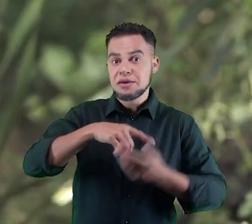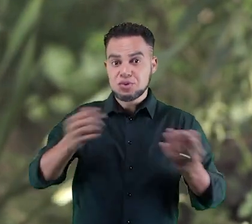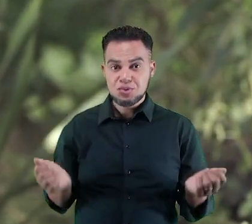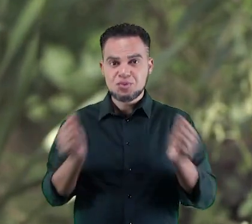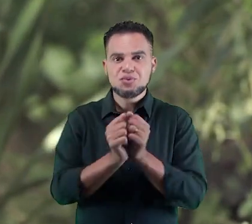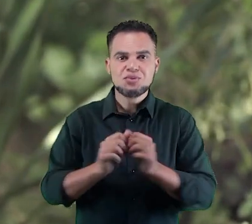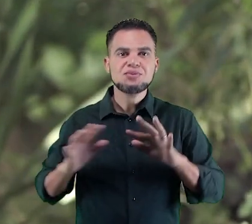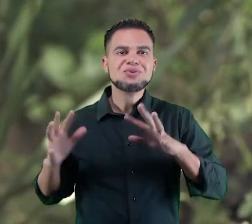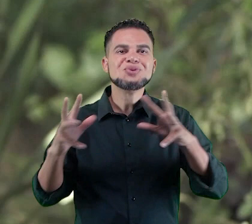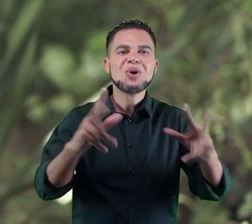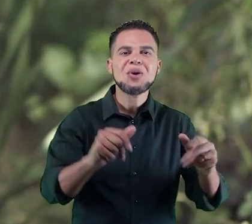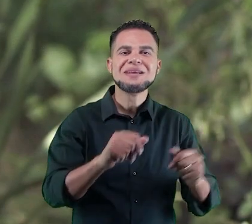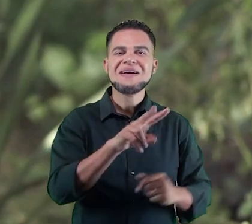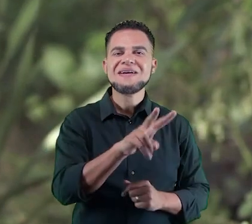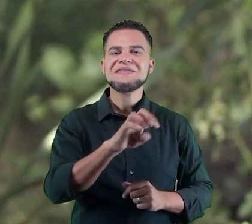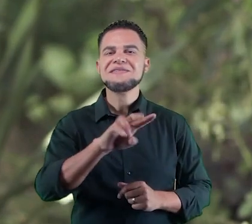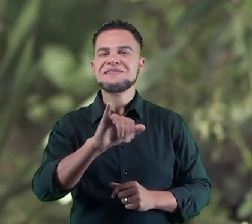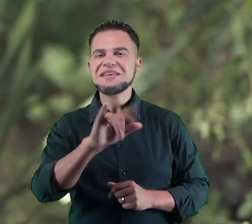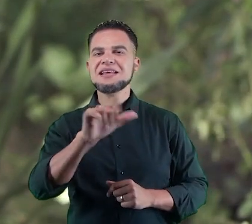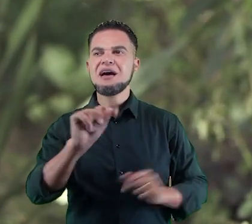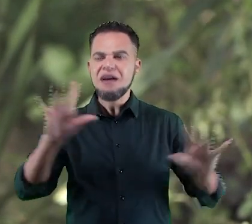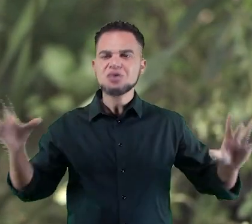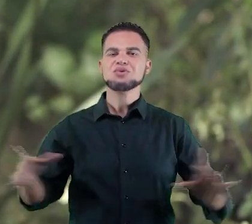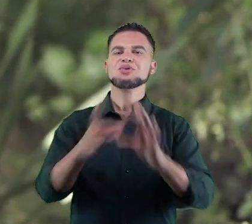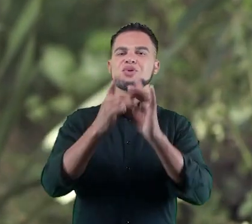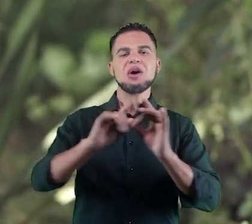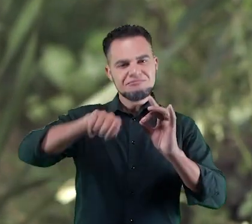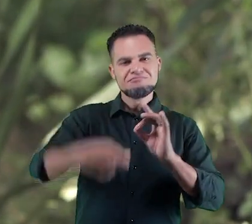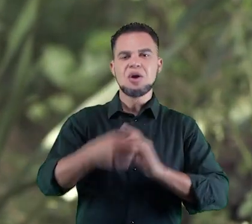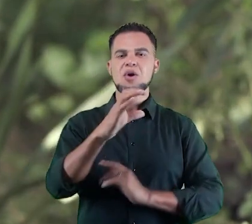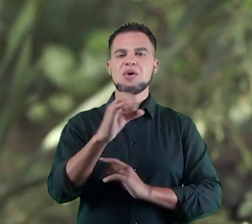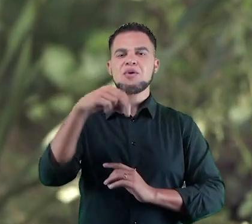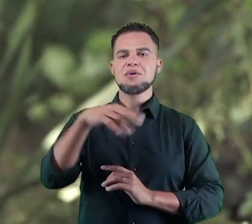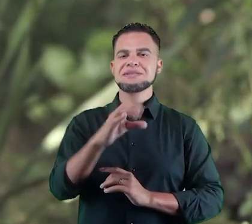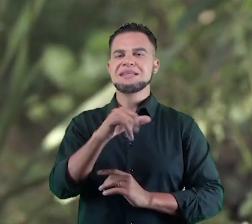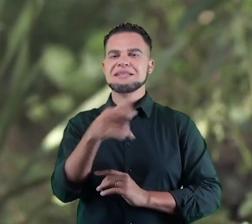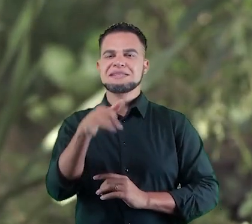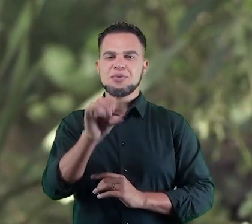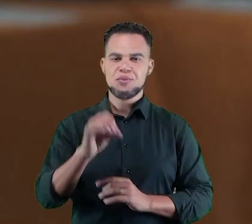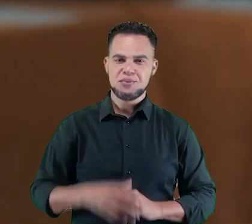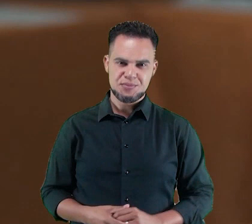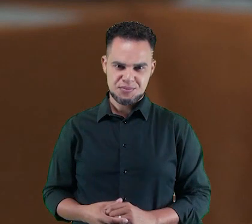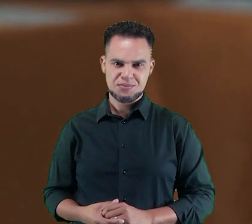we got together, all the villages, it was made into one neighborhood called Conceição.